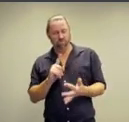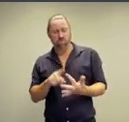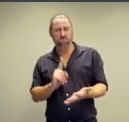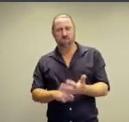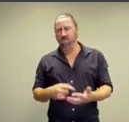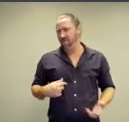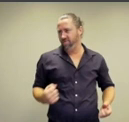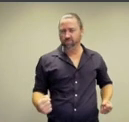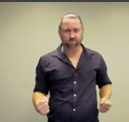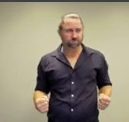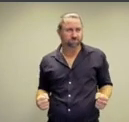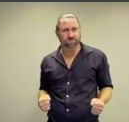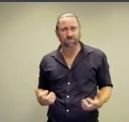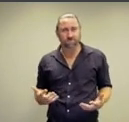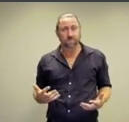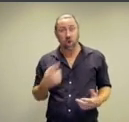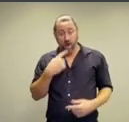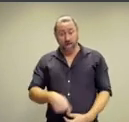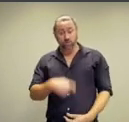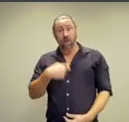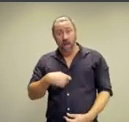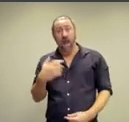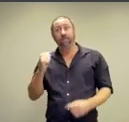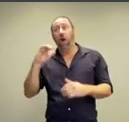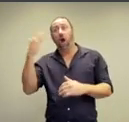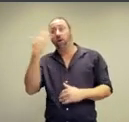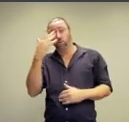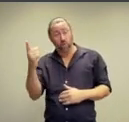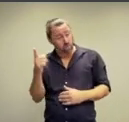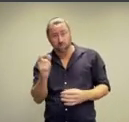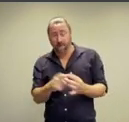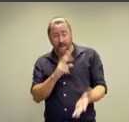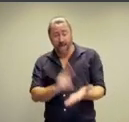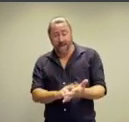really symbolic of rebellion. So much so that the jackets were actually banned